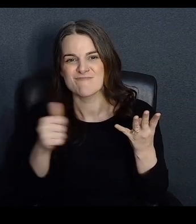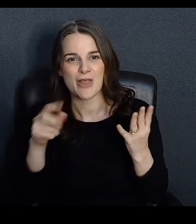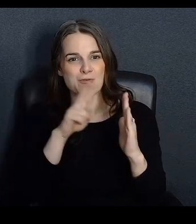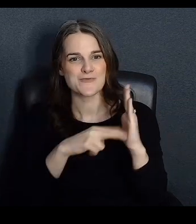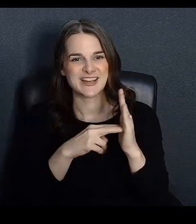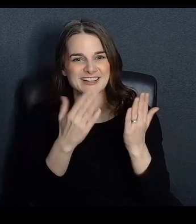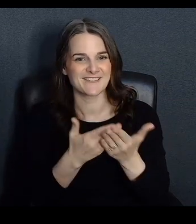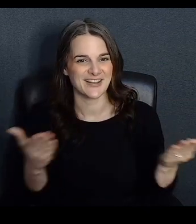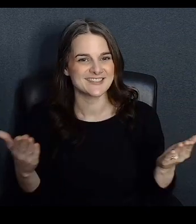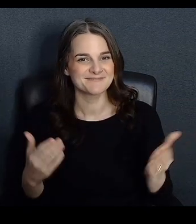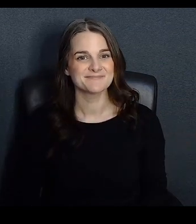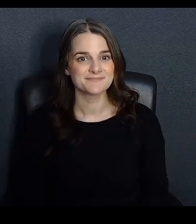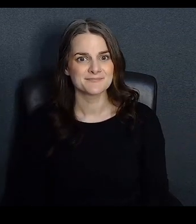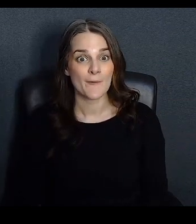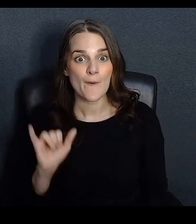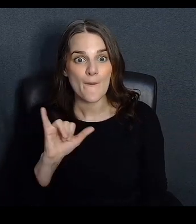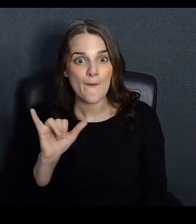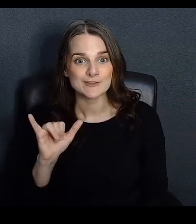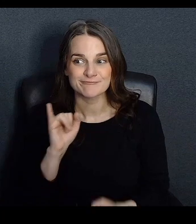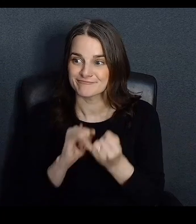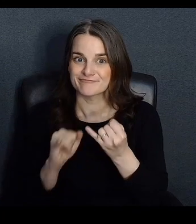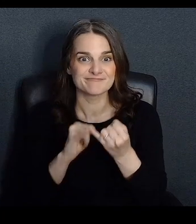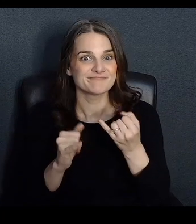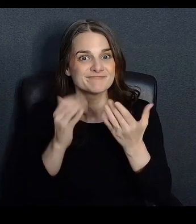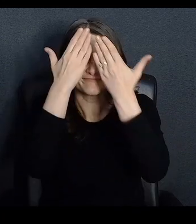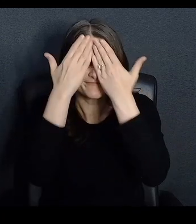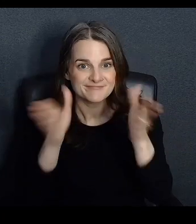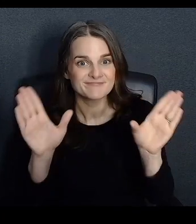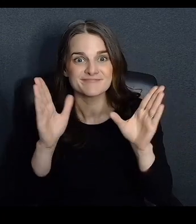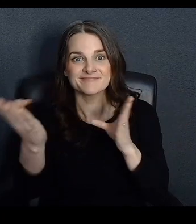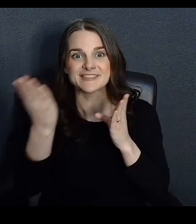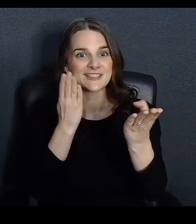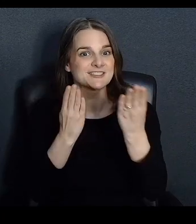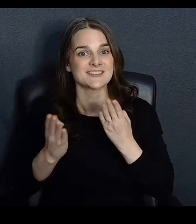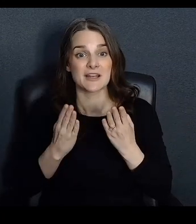And finally, we are always open to suggestion. So if there is a new item that you